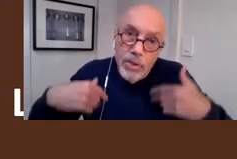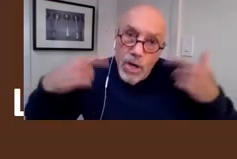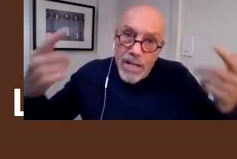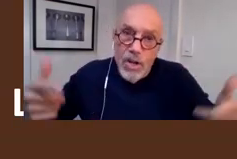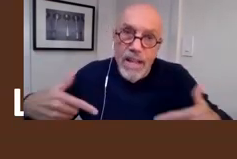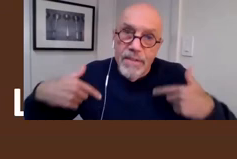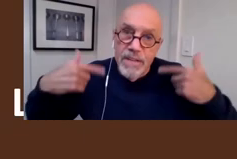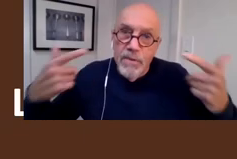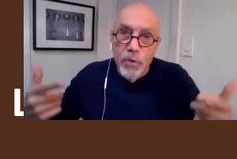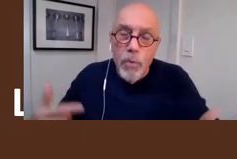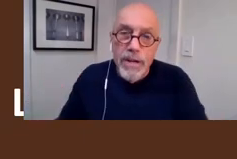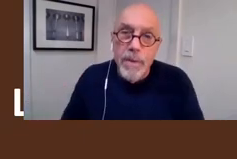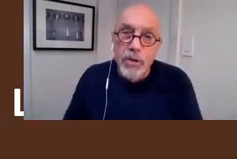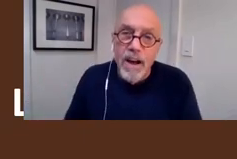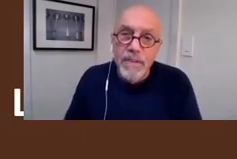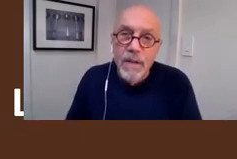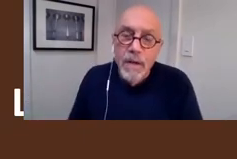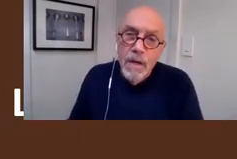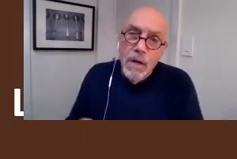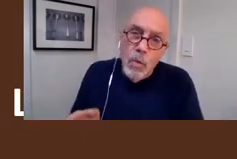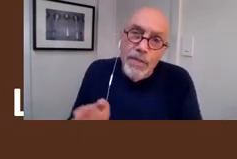all of you guys have a different viewpoint about coffee,